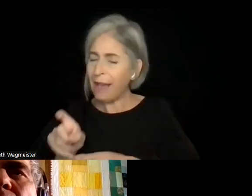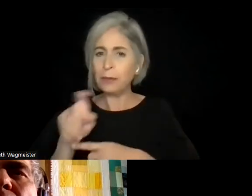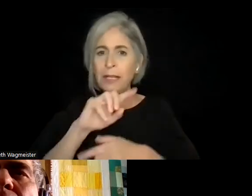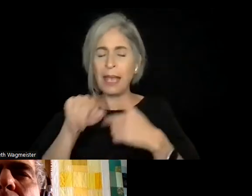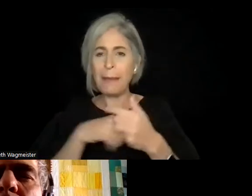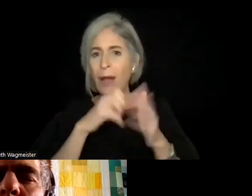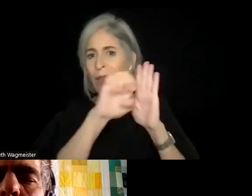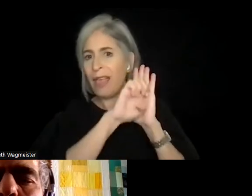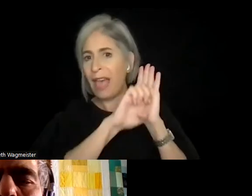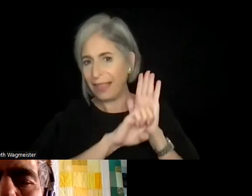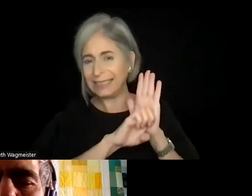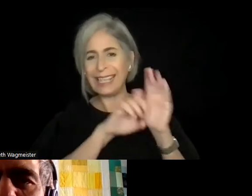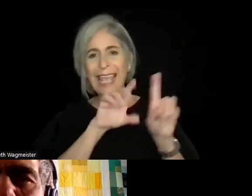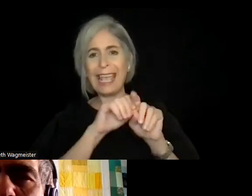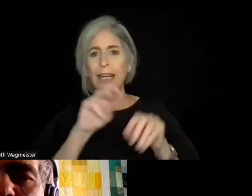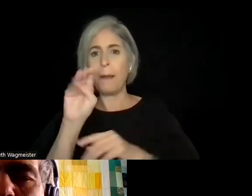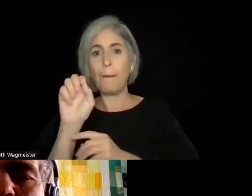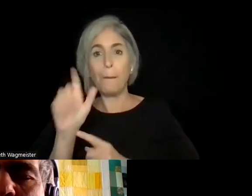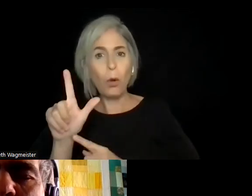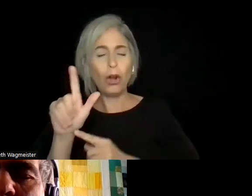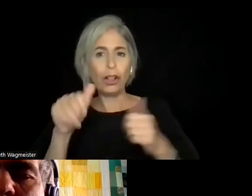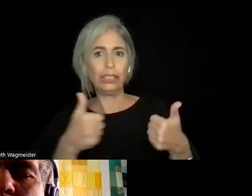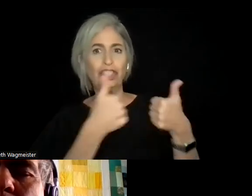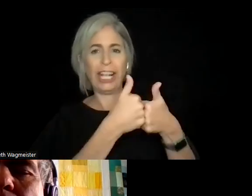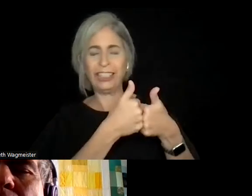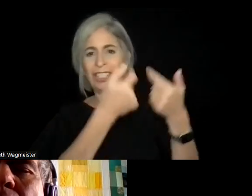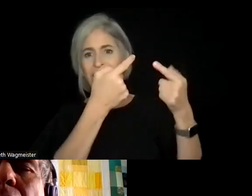ies, I think our focus around standards if we're going to focus around those